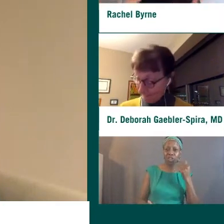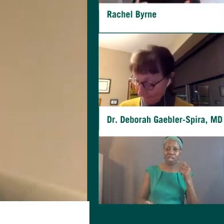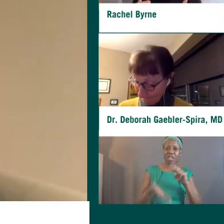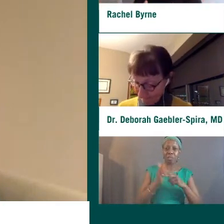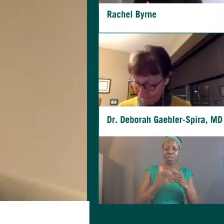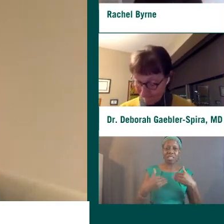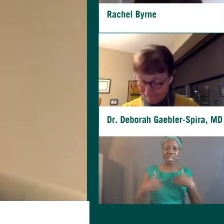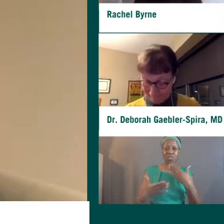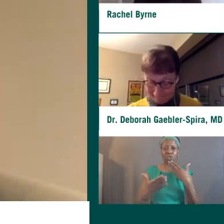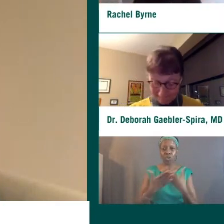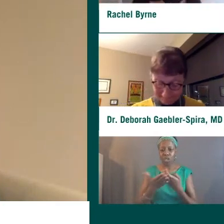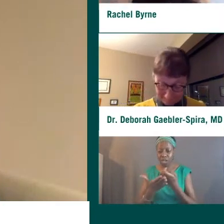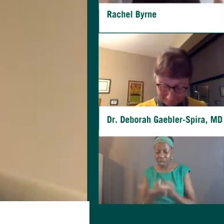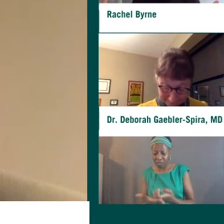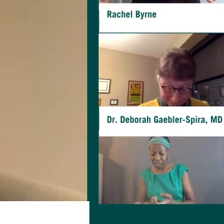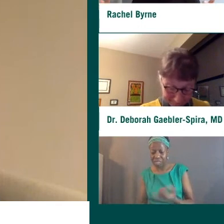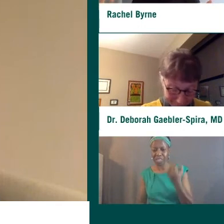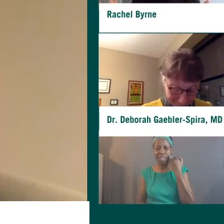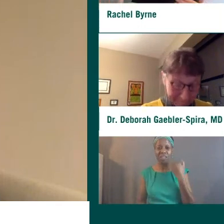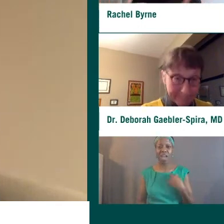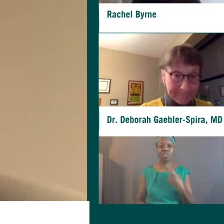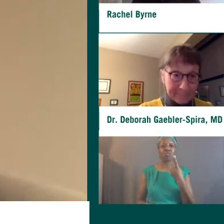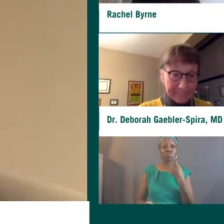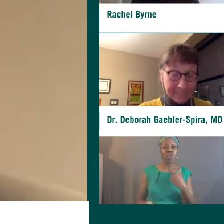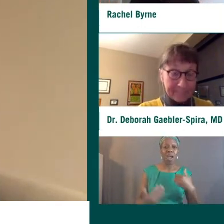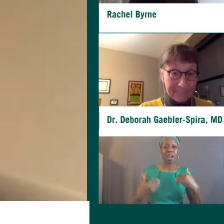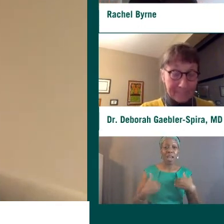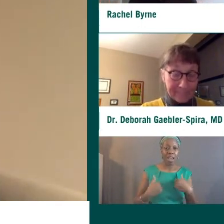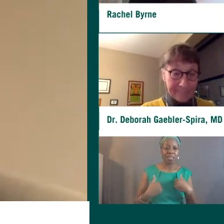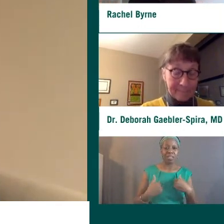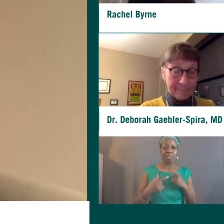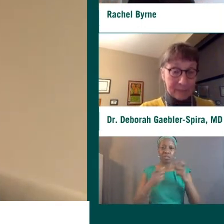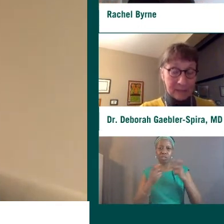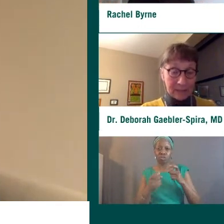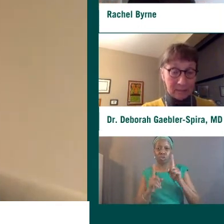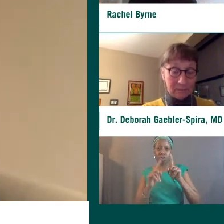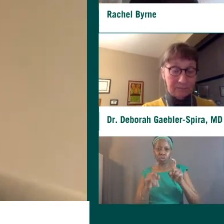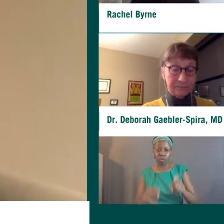Does it have, thousands of participants that have shown that this is effective.